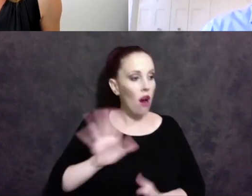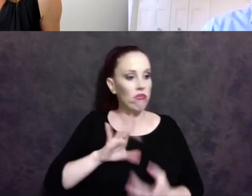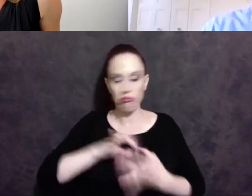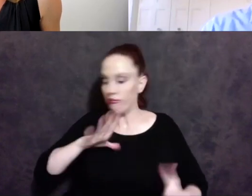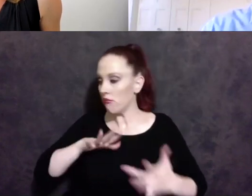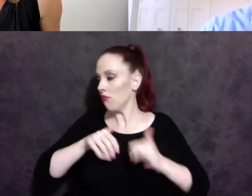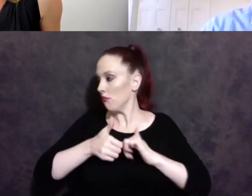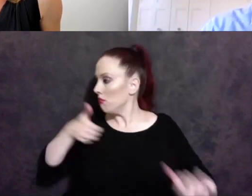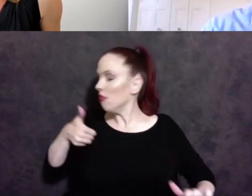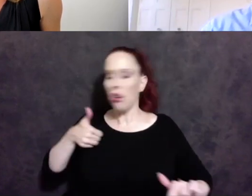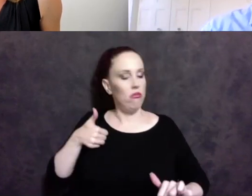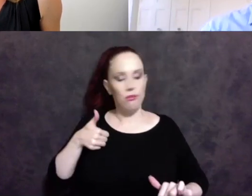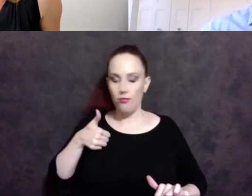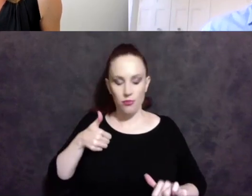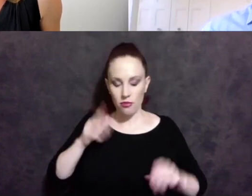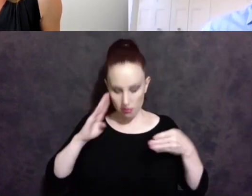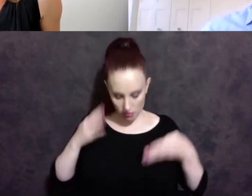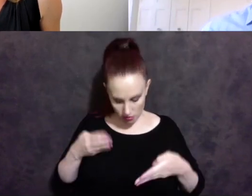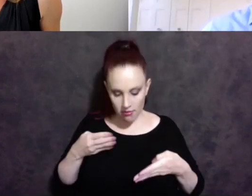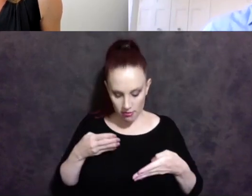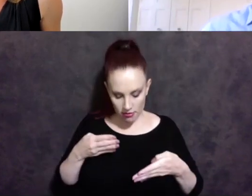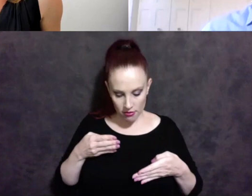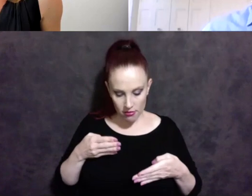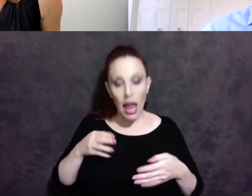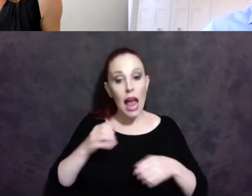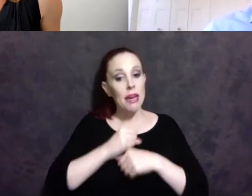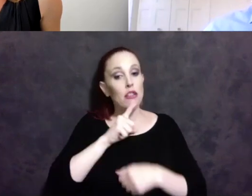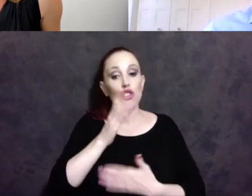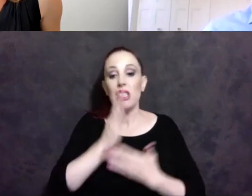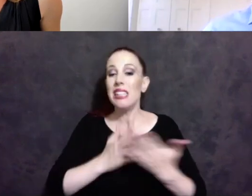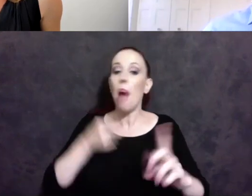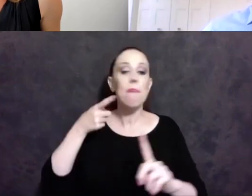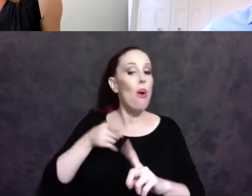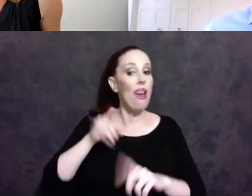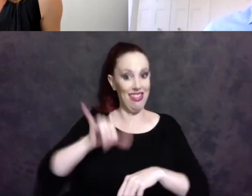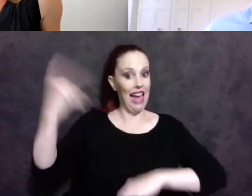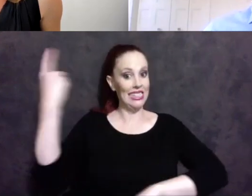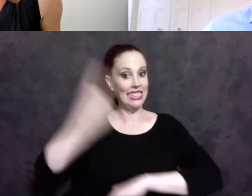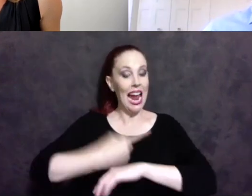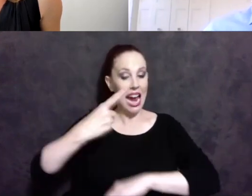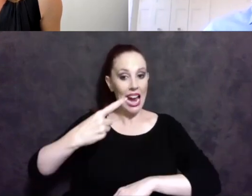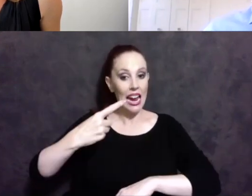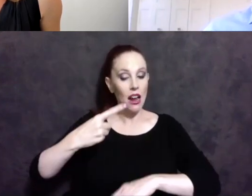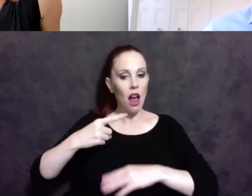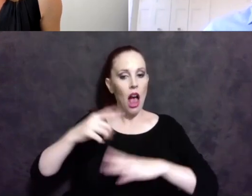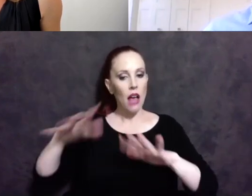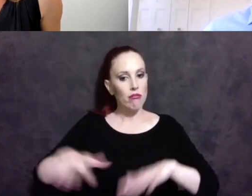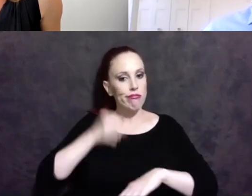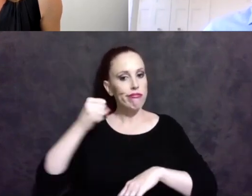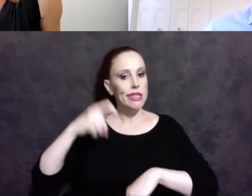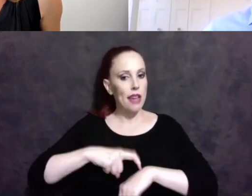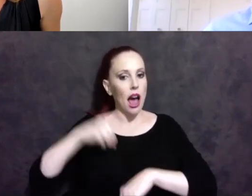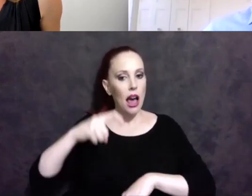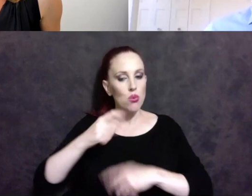but I make sure at some point in time that day, I find time to take care of myself. That